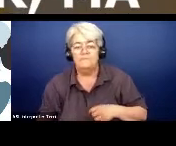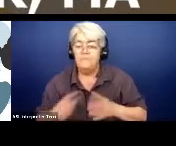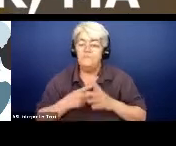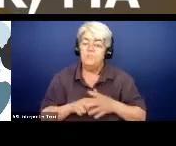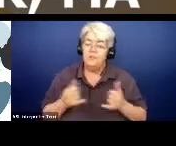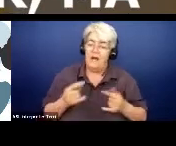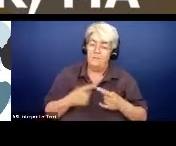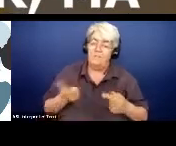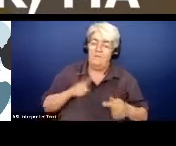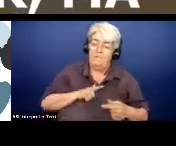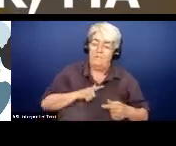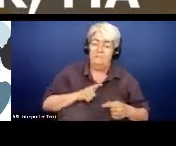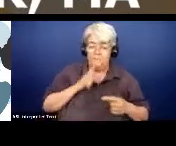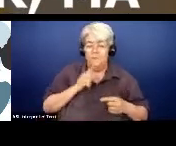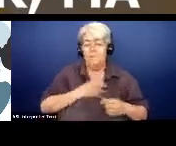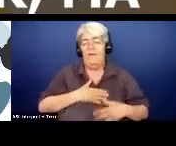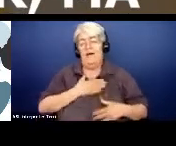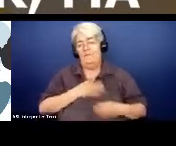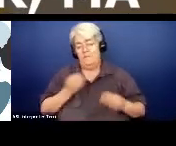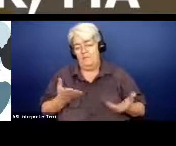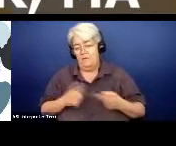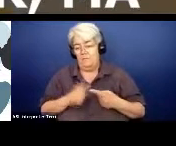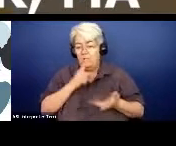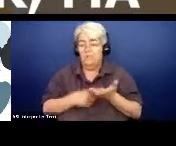talk to you the sequential intercept